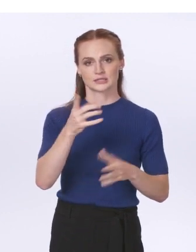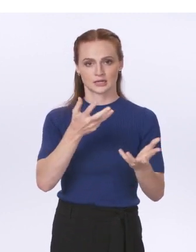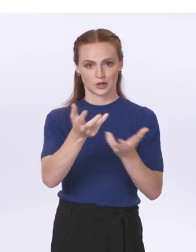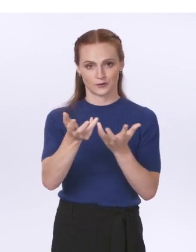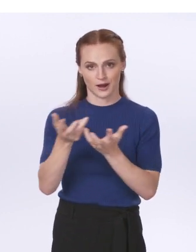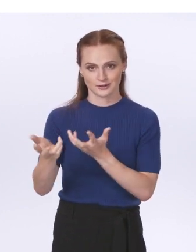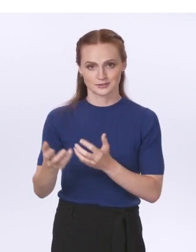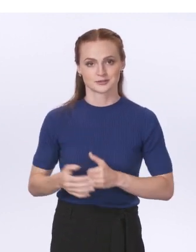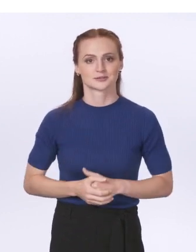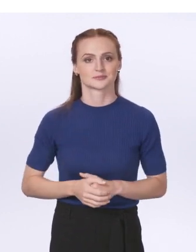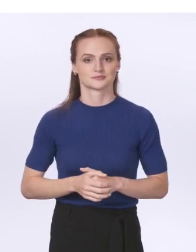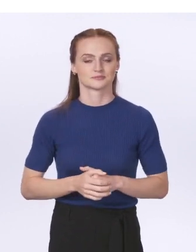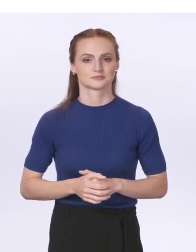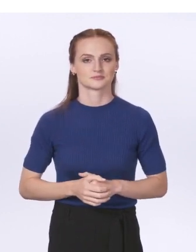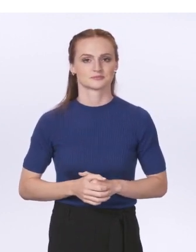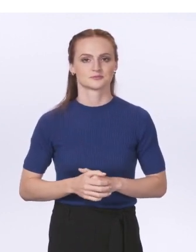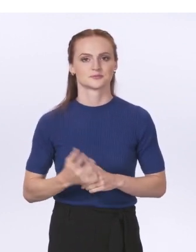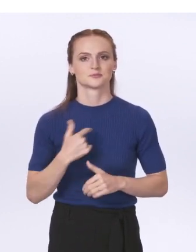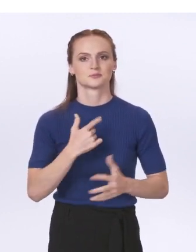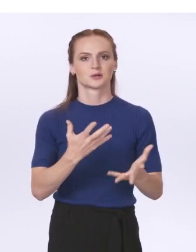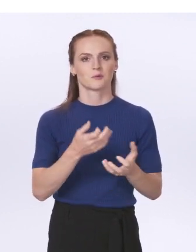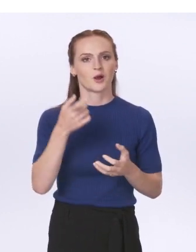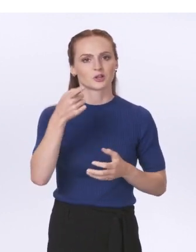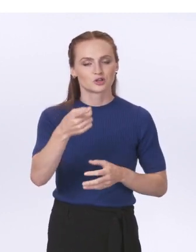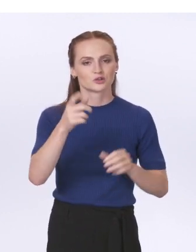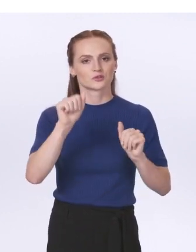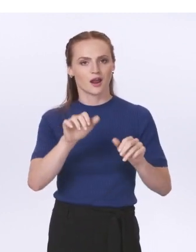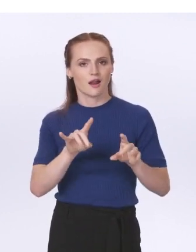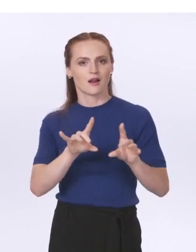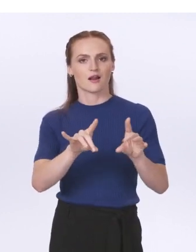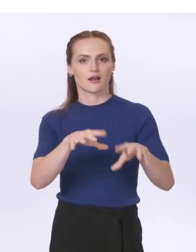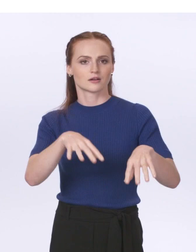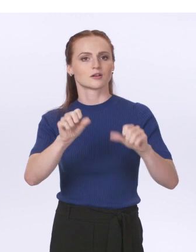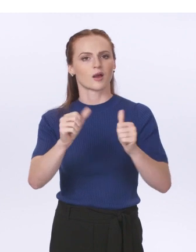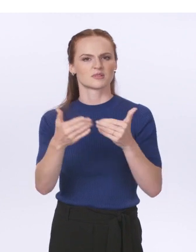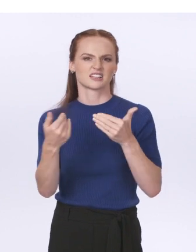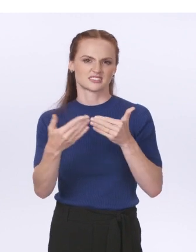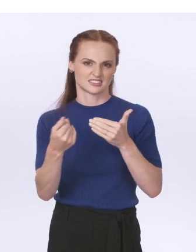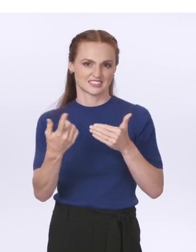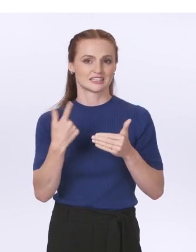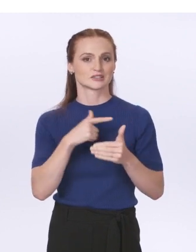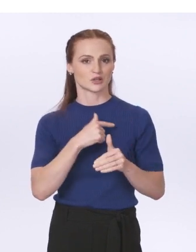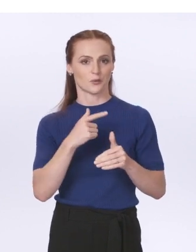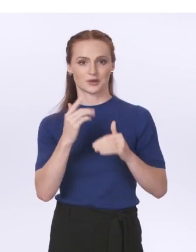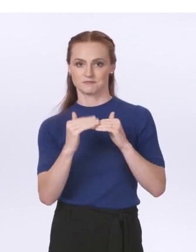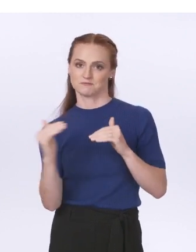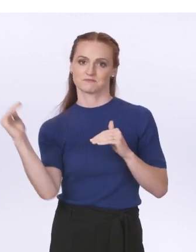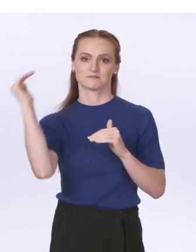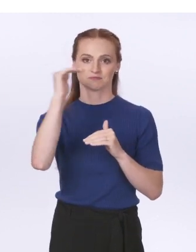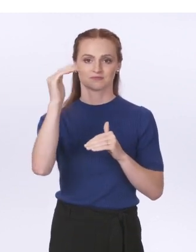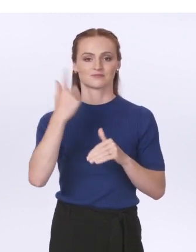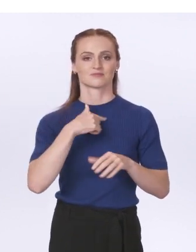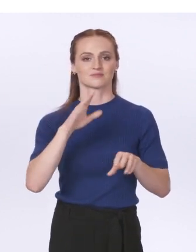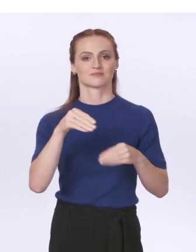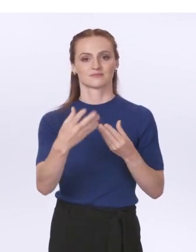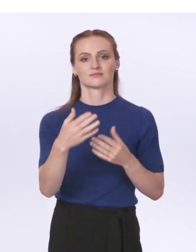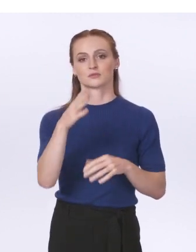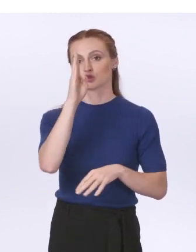We want you to be able to adopt these easily. So we went an extra mile and have made direct touch primitives